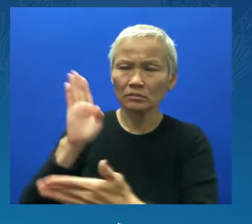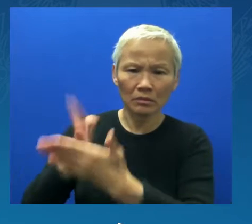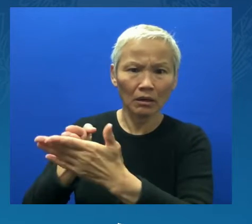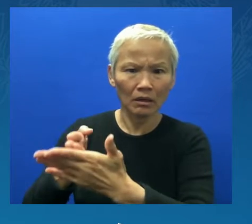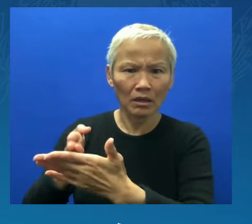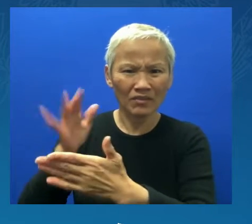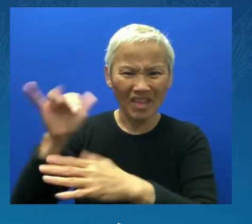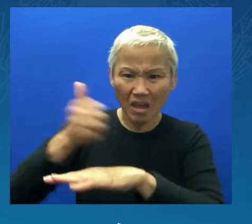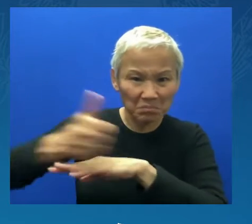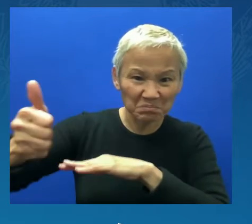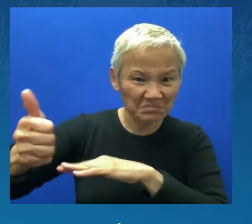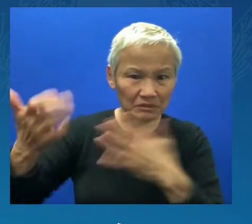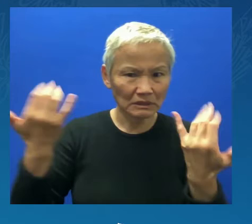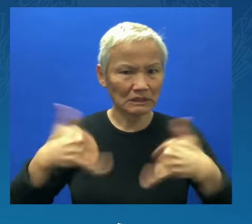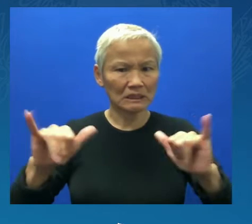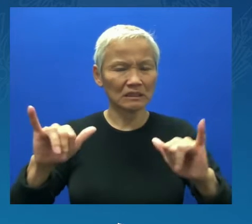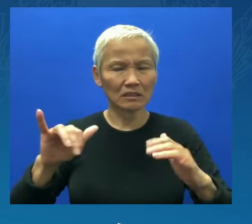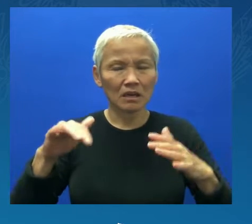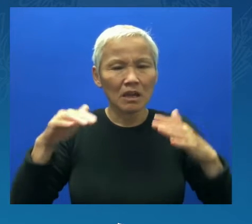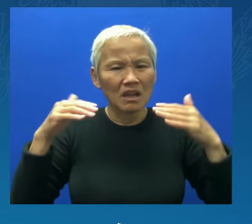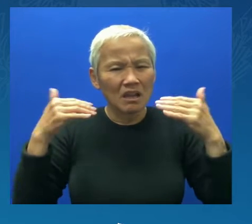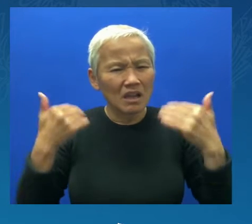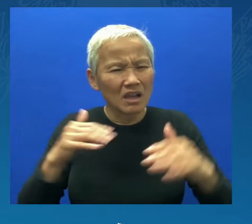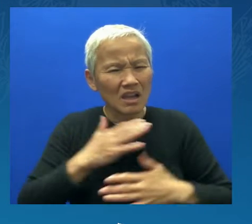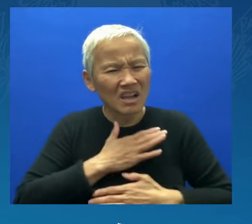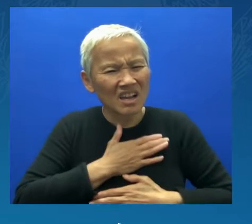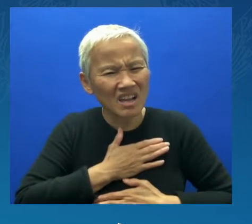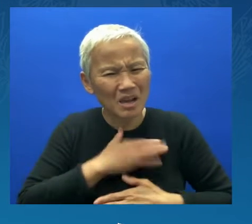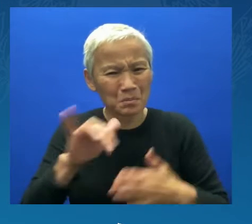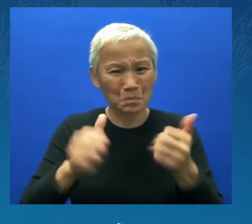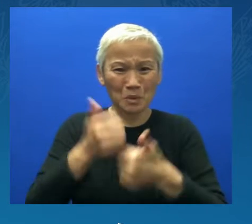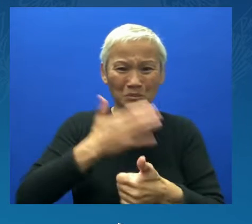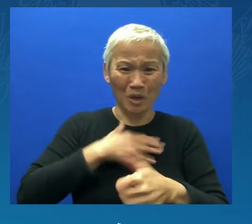and the majority of that time focused on crimes against women and children.